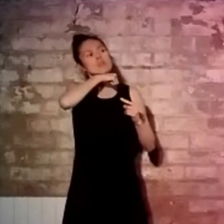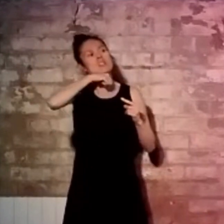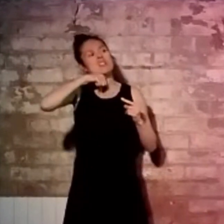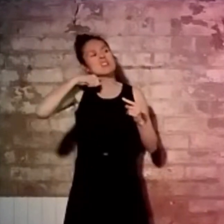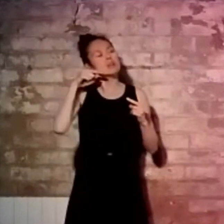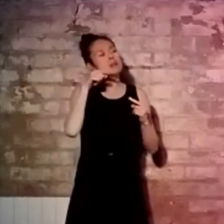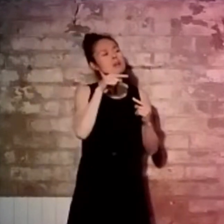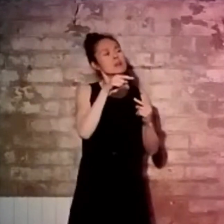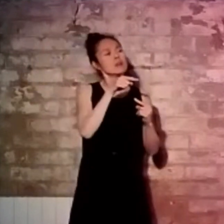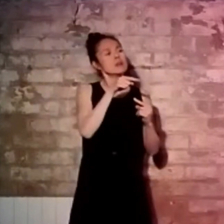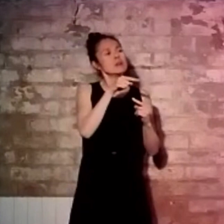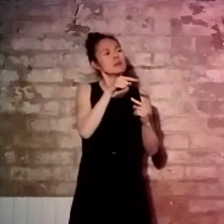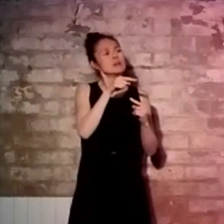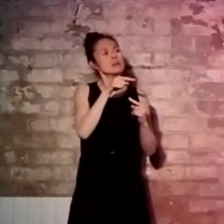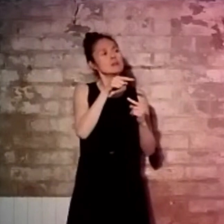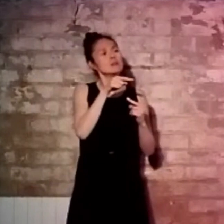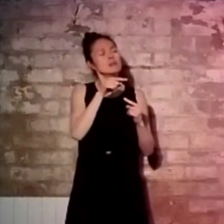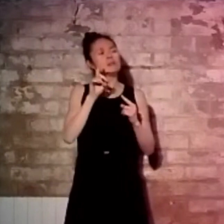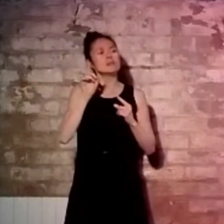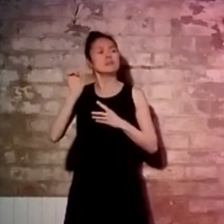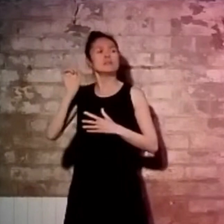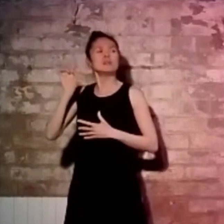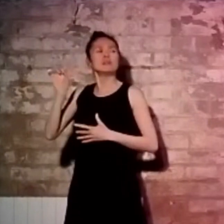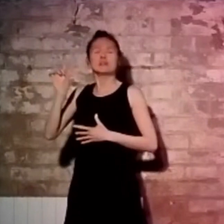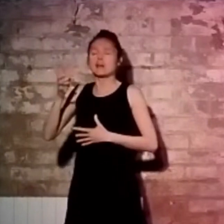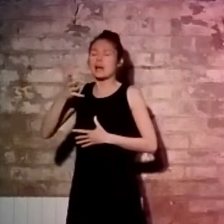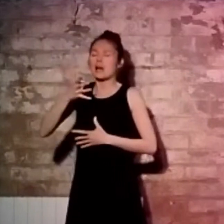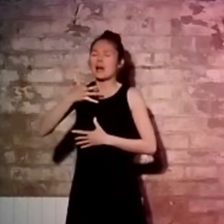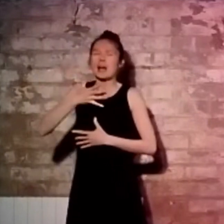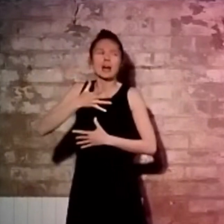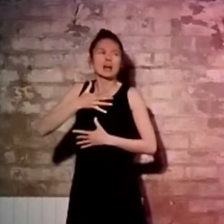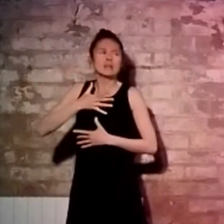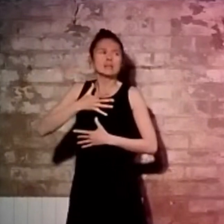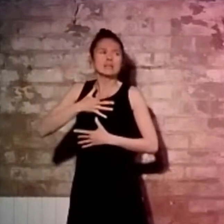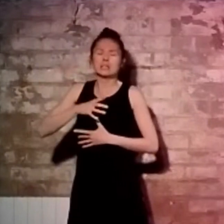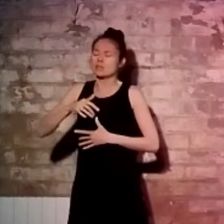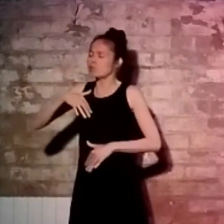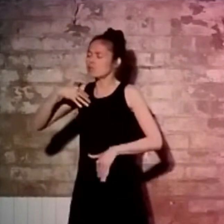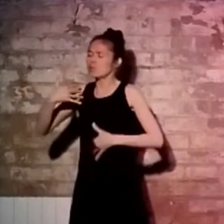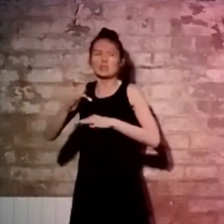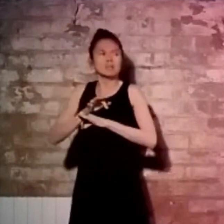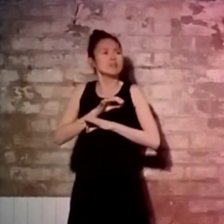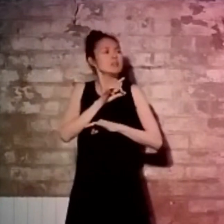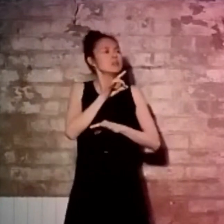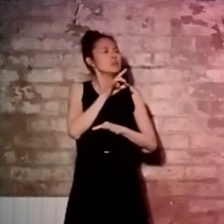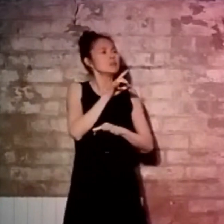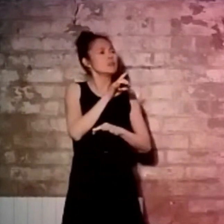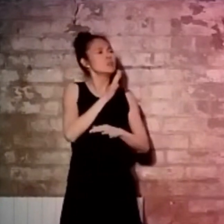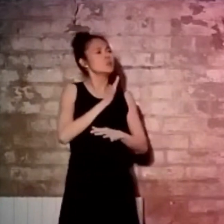Need I merely, some extrinsic element, which wounds me not. Respite from the din.